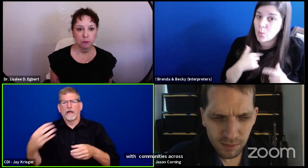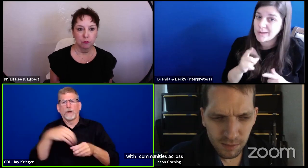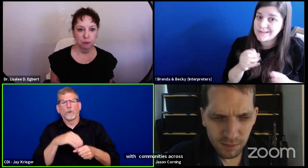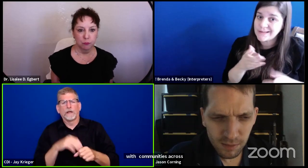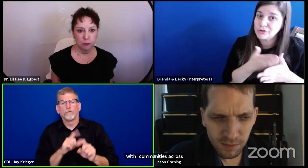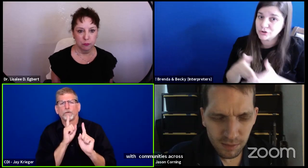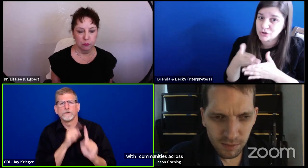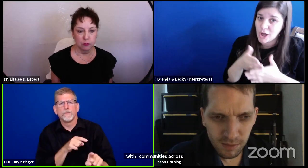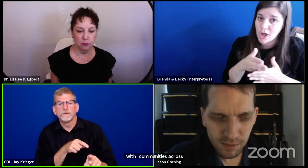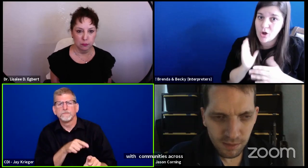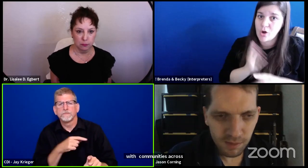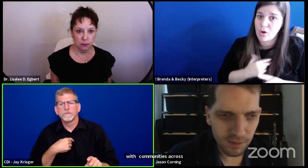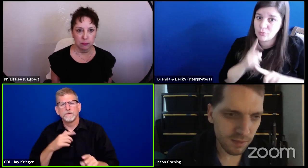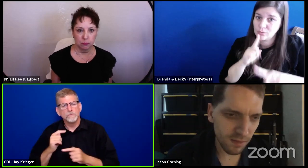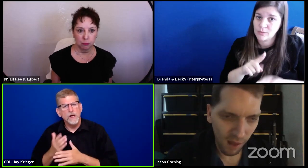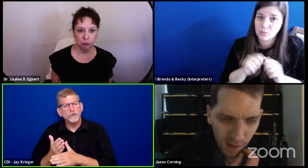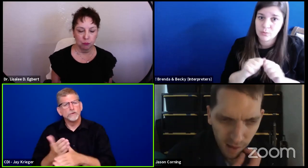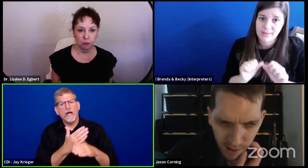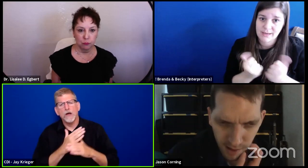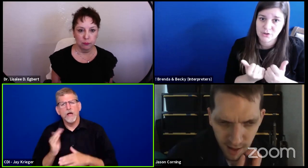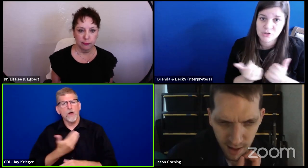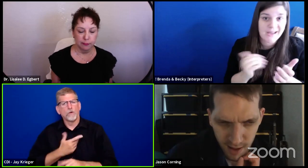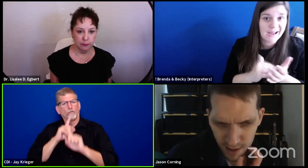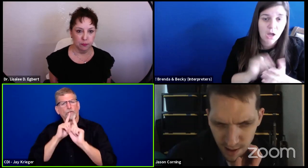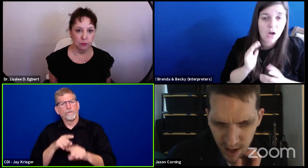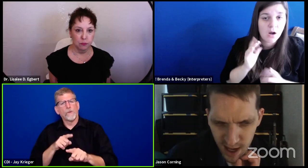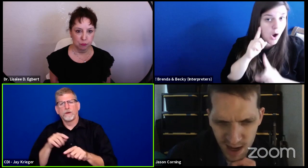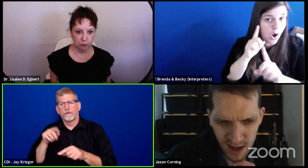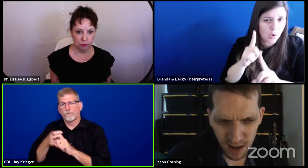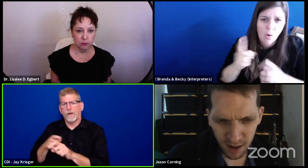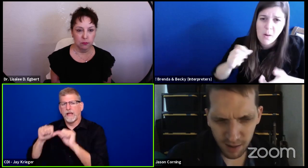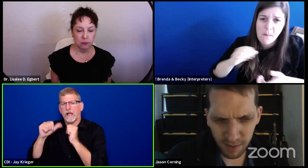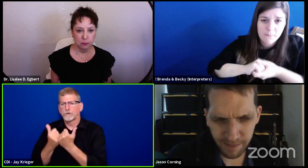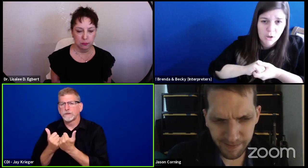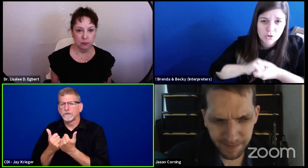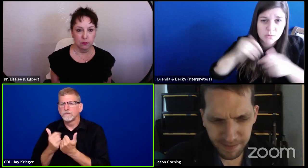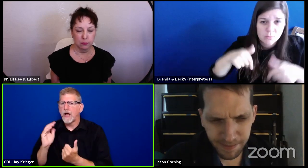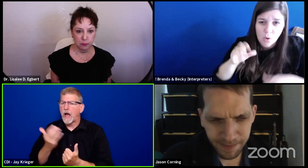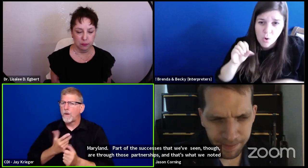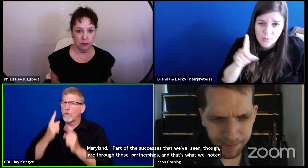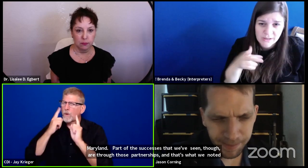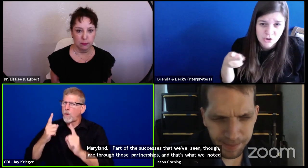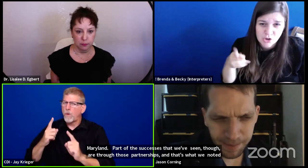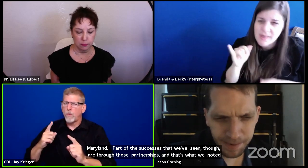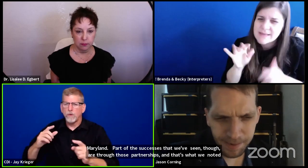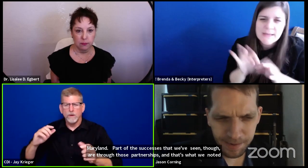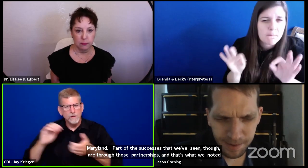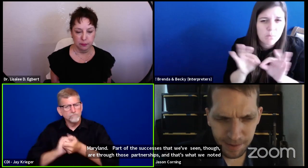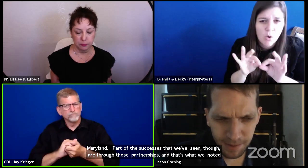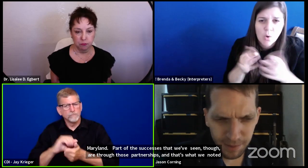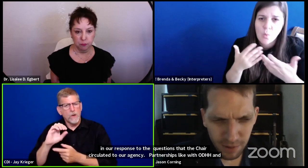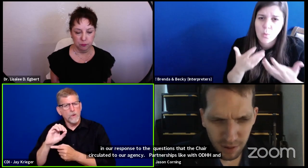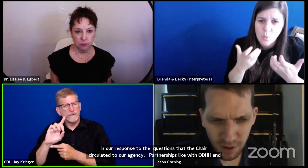Partnerships like with ODHH and with this advisory council are going to be key to make sure we're answering those questions and making those connections.